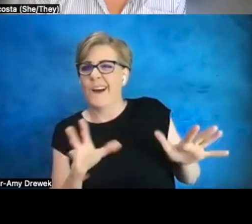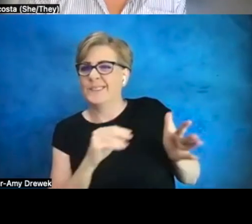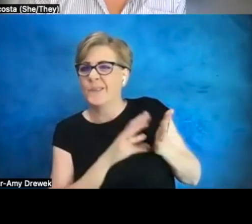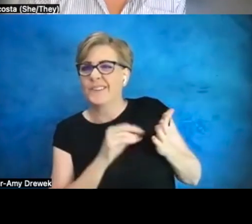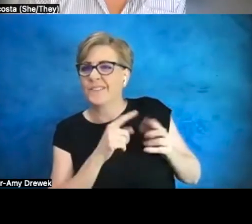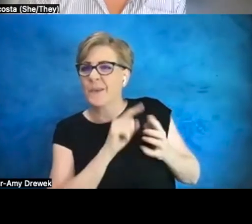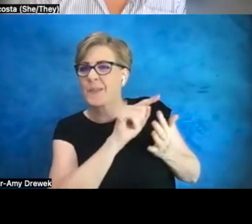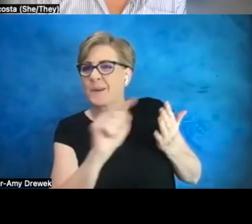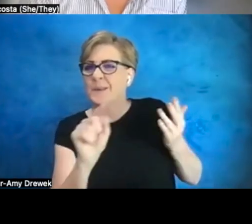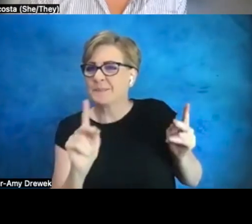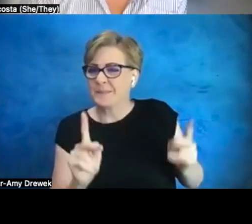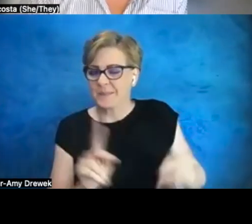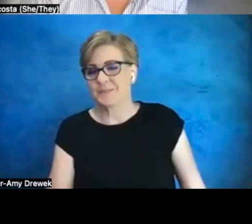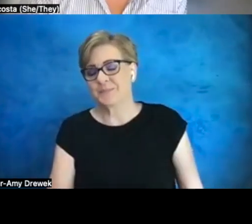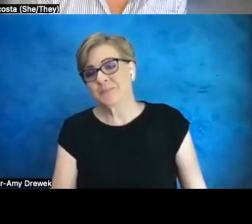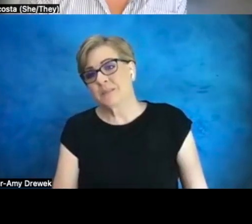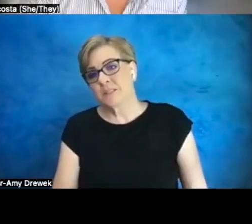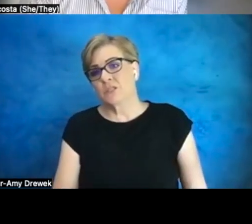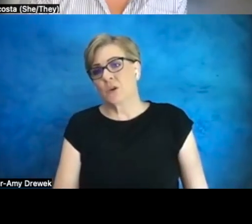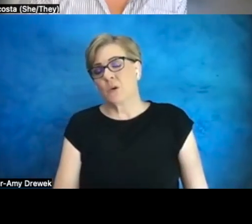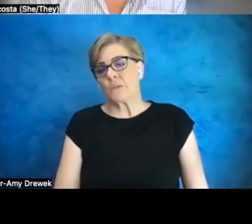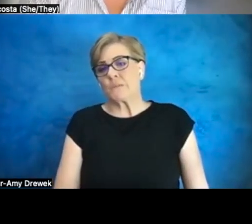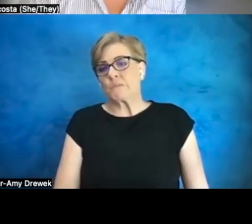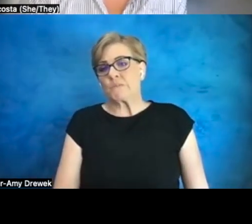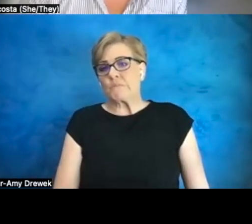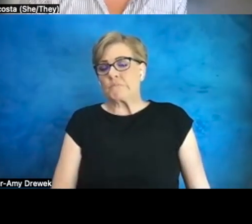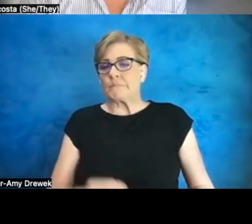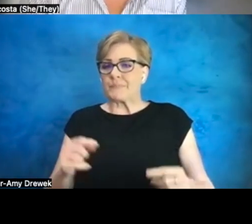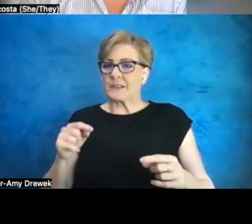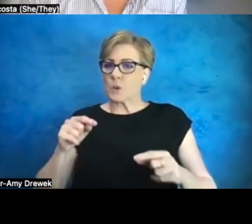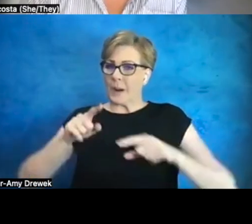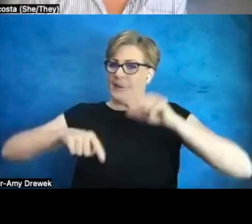So just having that intergenerational planning from the beginning.